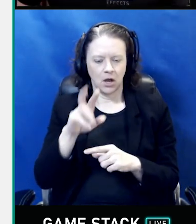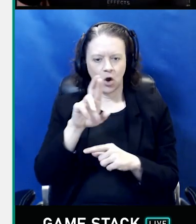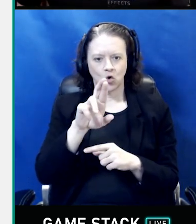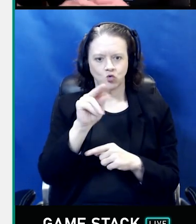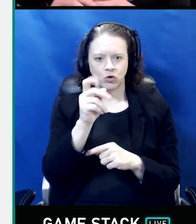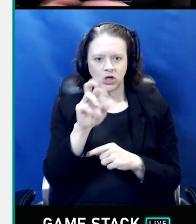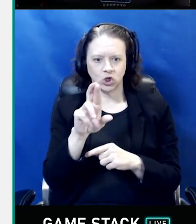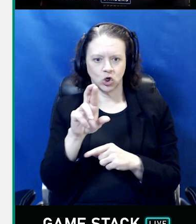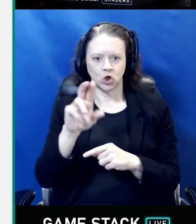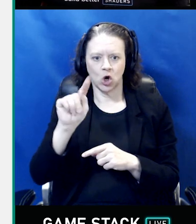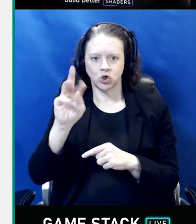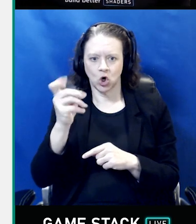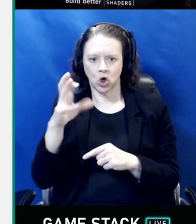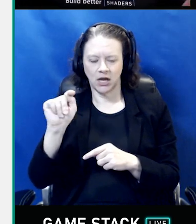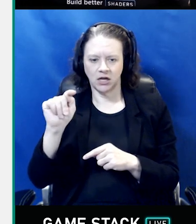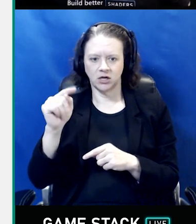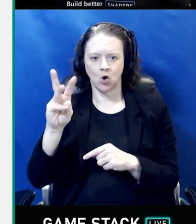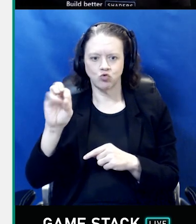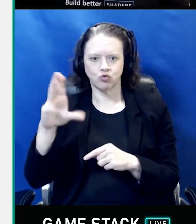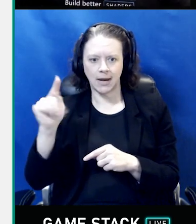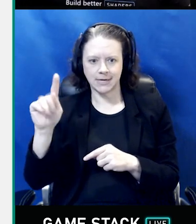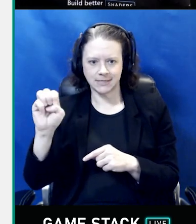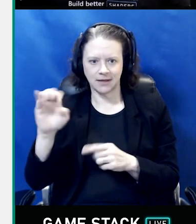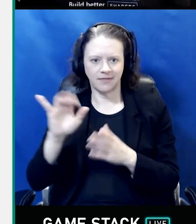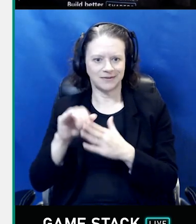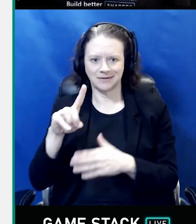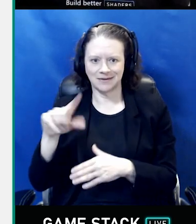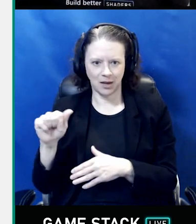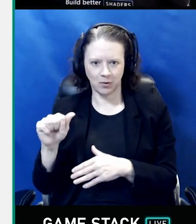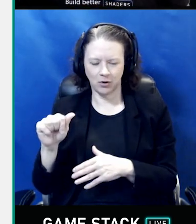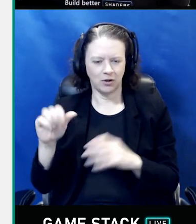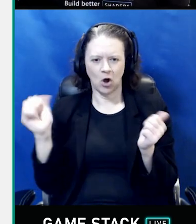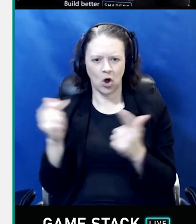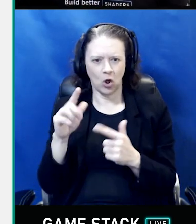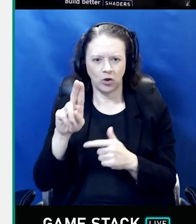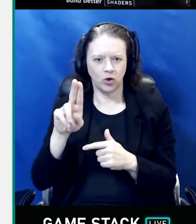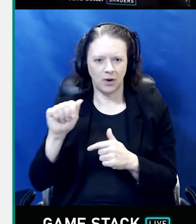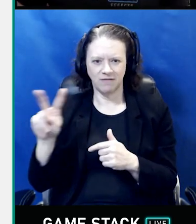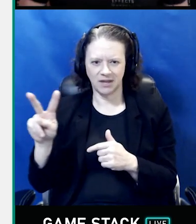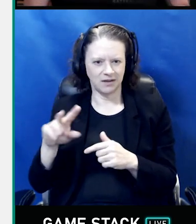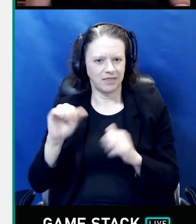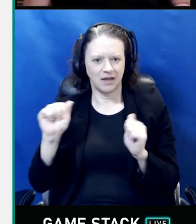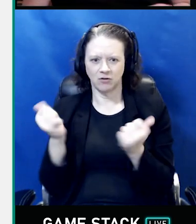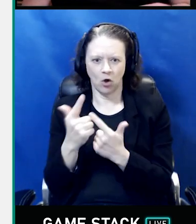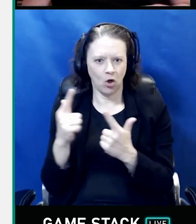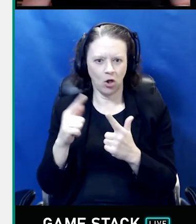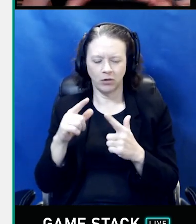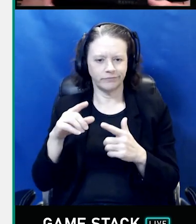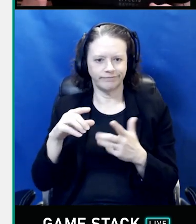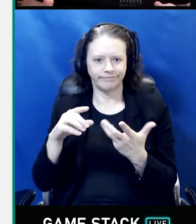they're all disabled. There's no writing possible and most wave intrinsics ignore these. An additional way that you can get